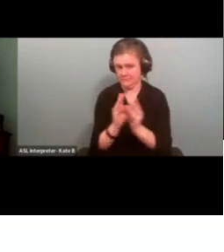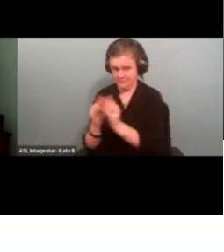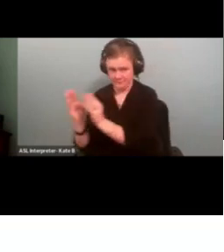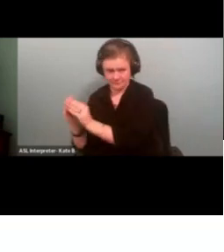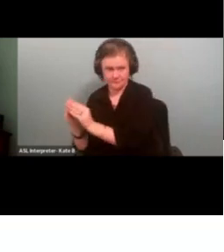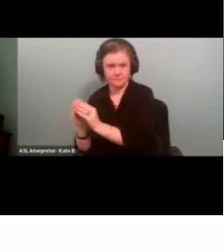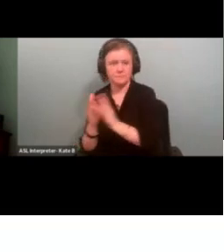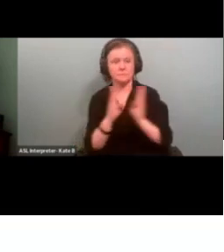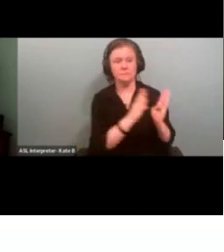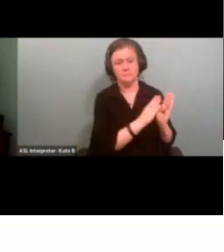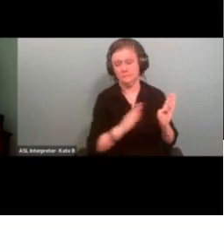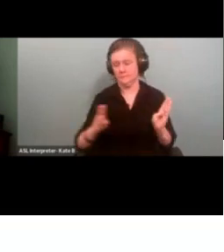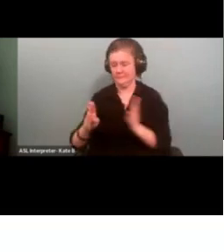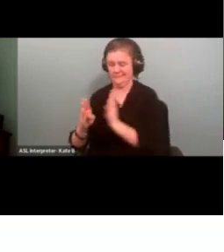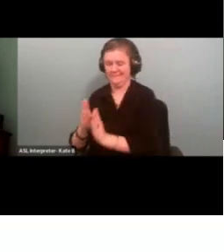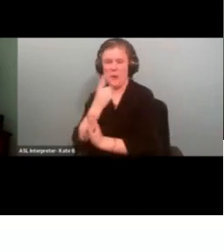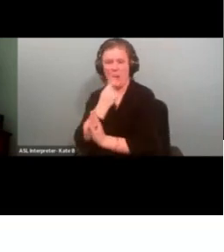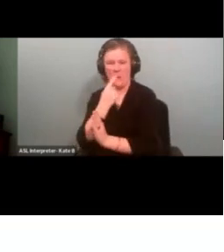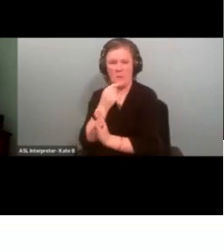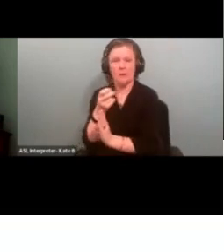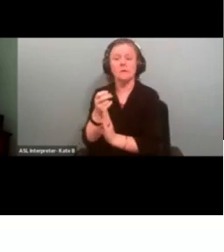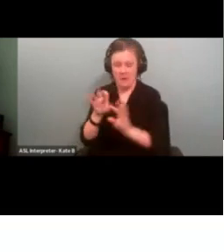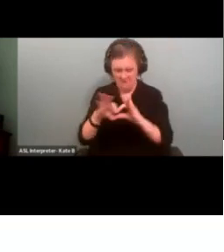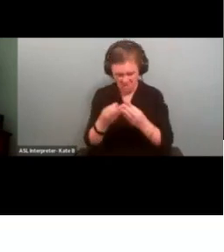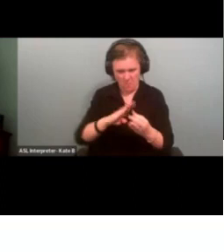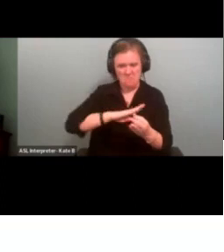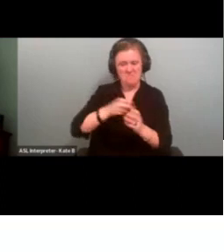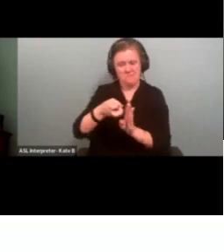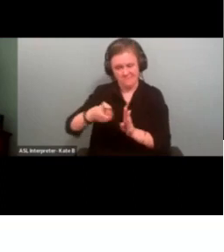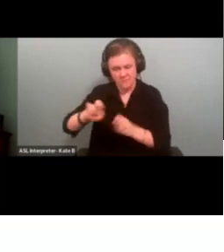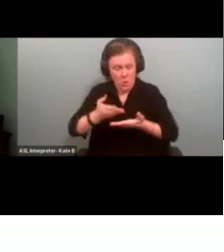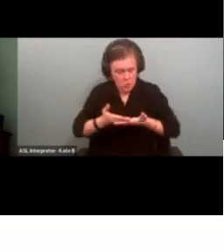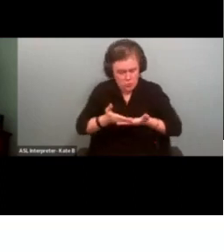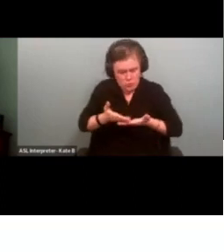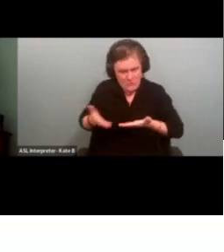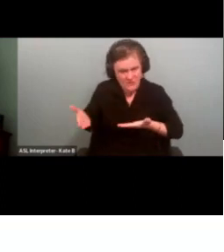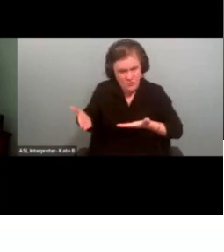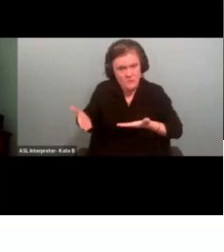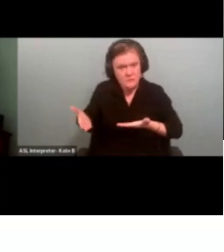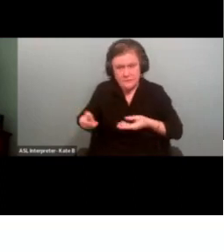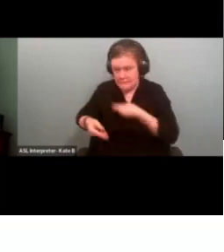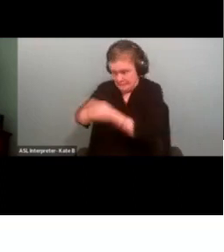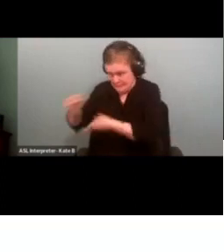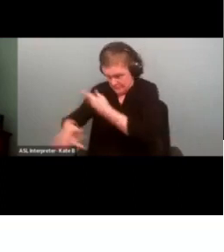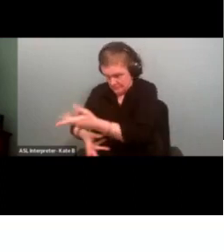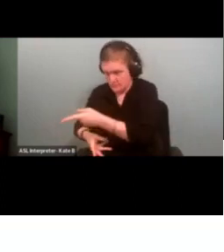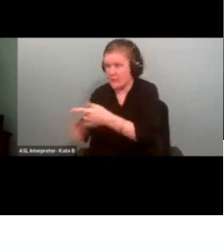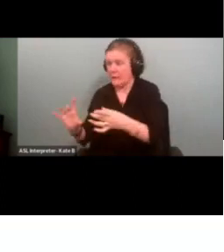then in the transition phase, we're compiling resources, we're making sure that the families connected, we're sharing all of